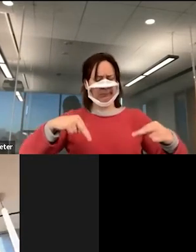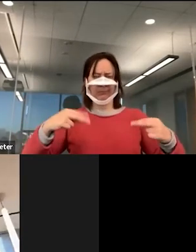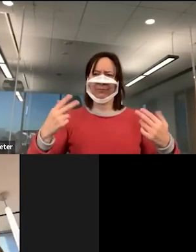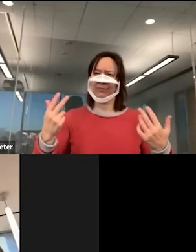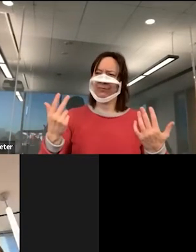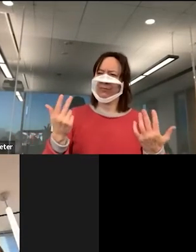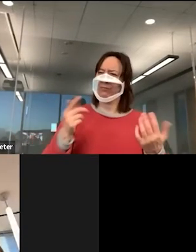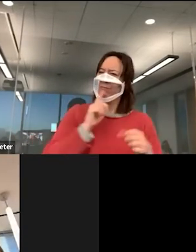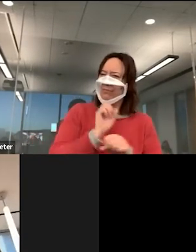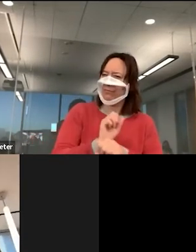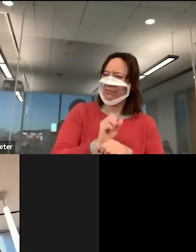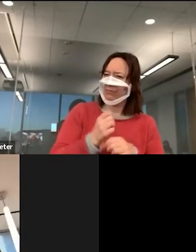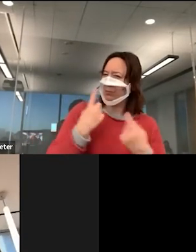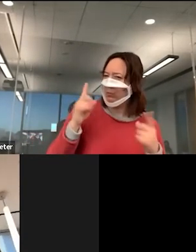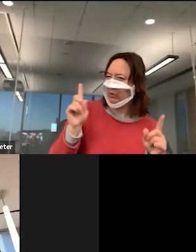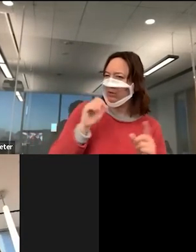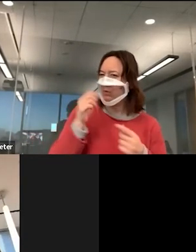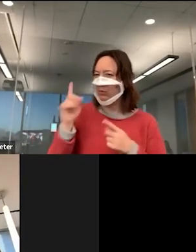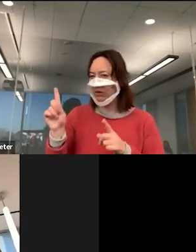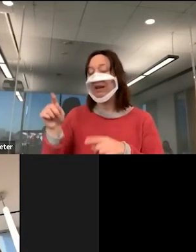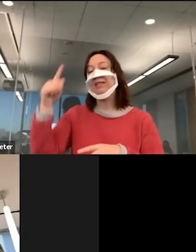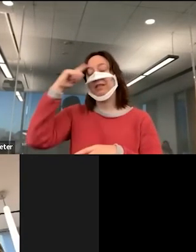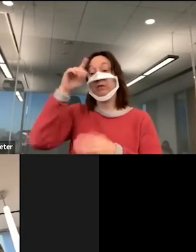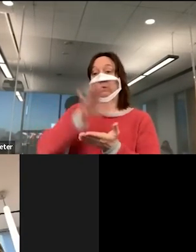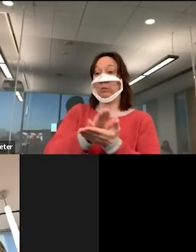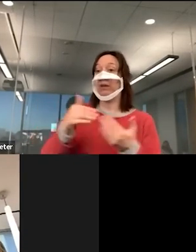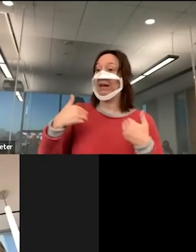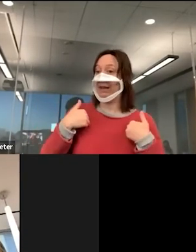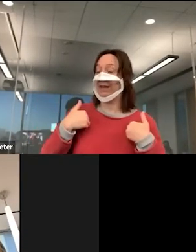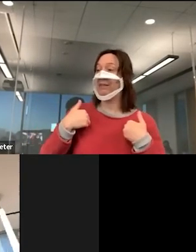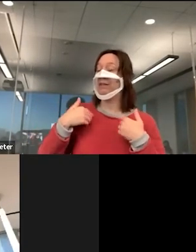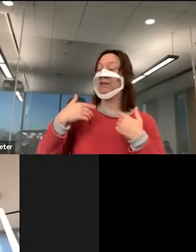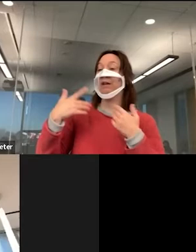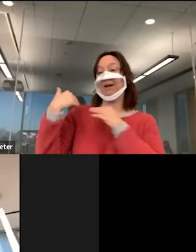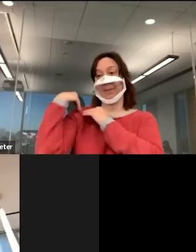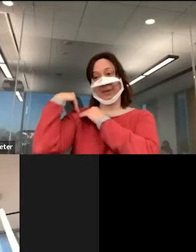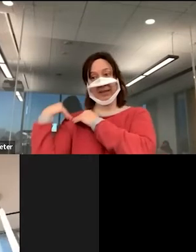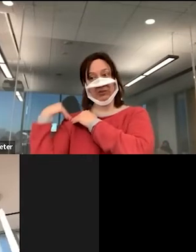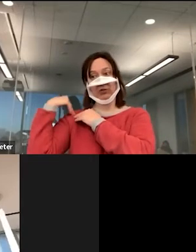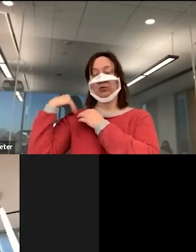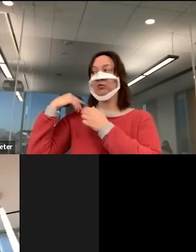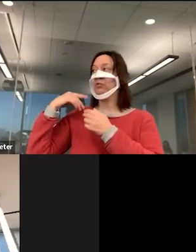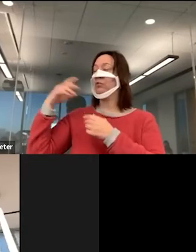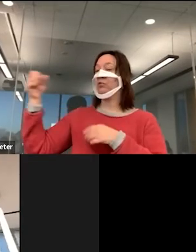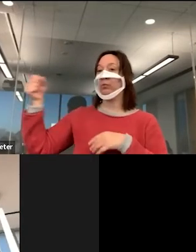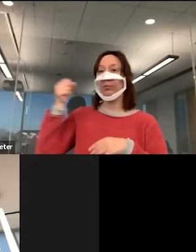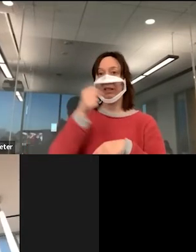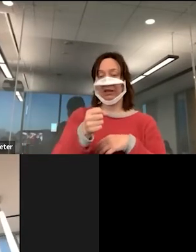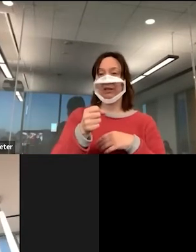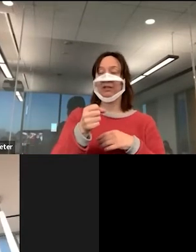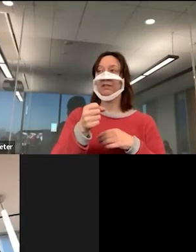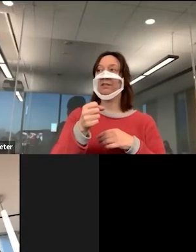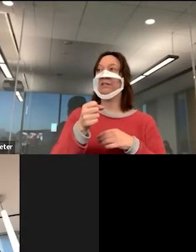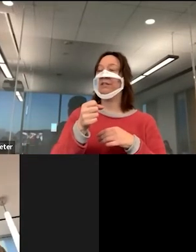obligation to place this students in the same process and way they would place anybody else